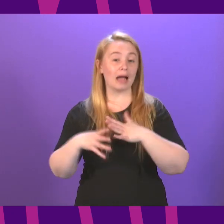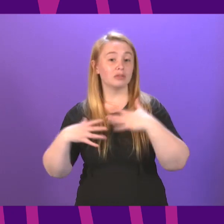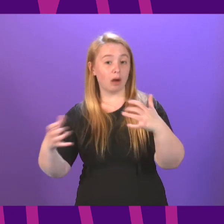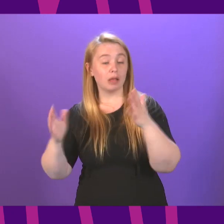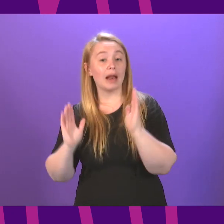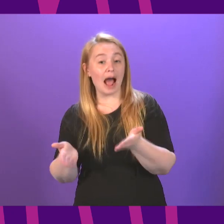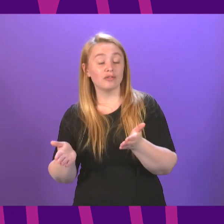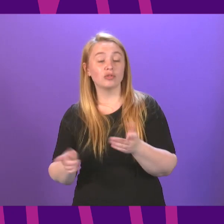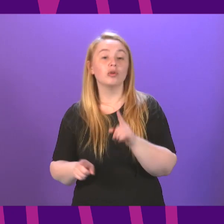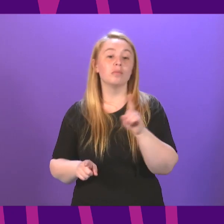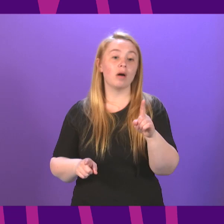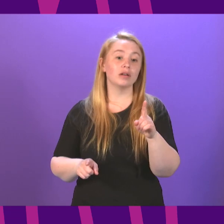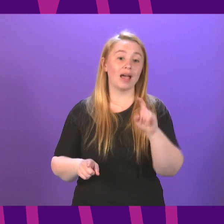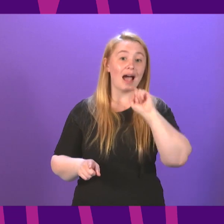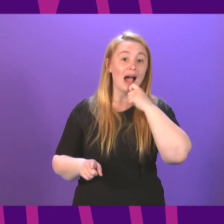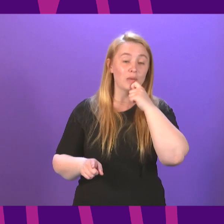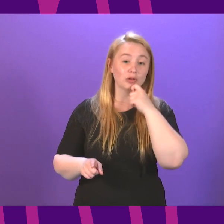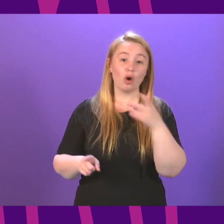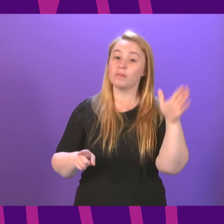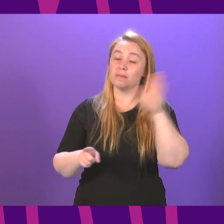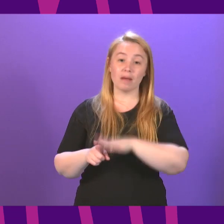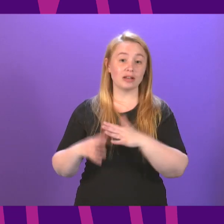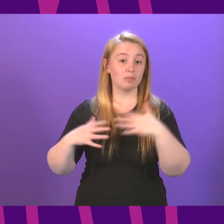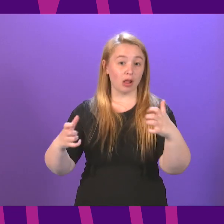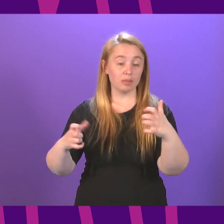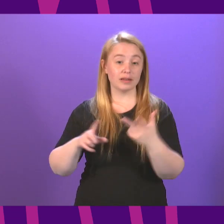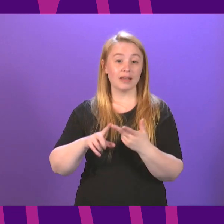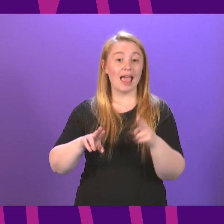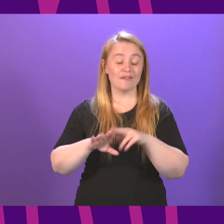I make it clear now that I will not recall Parliament unless there really is an emergency.